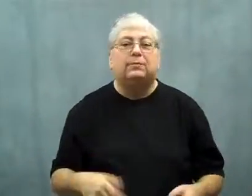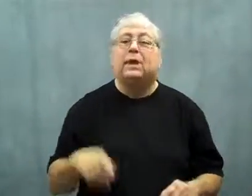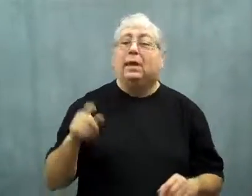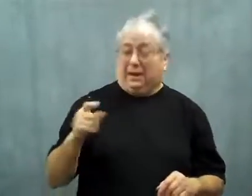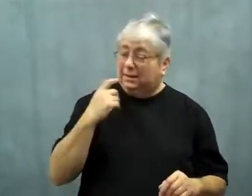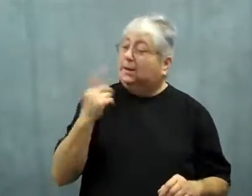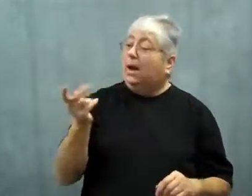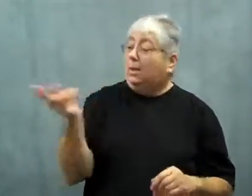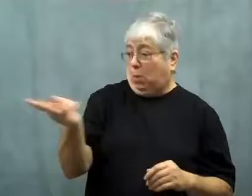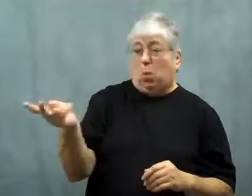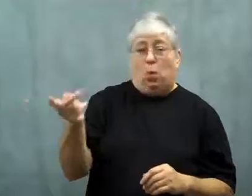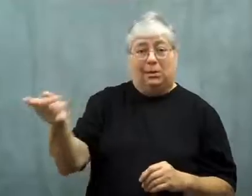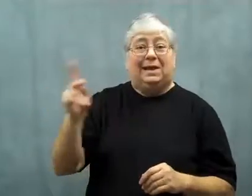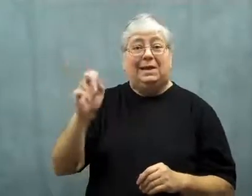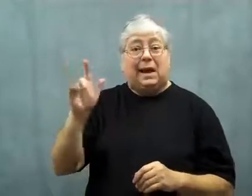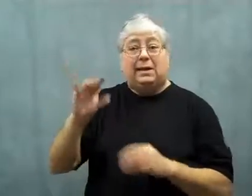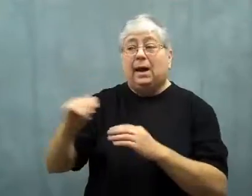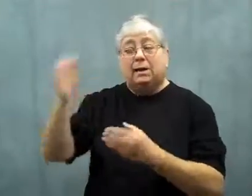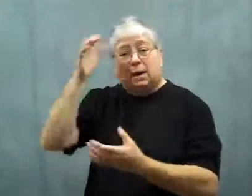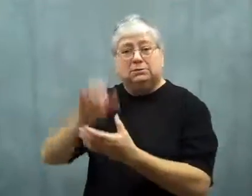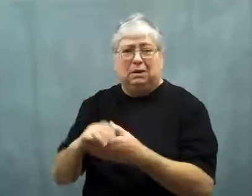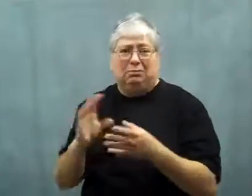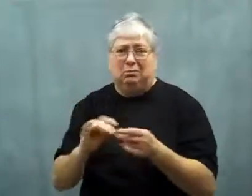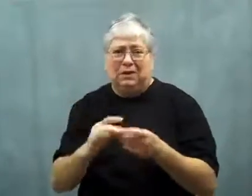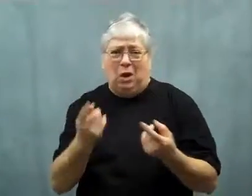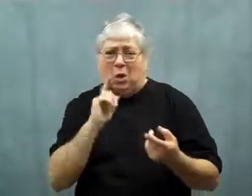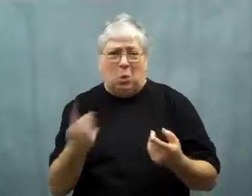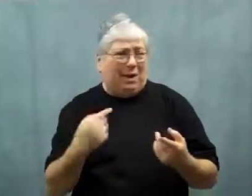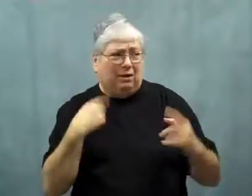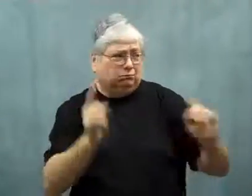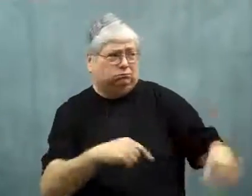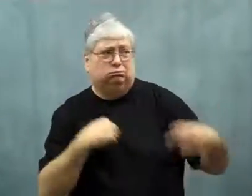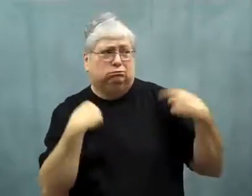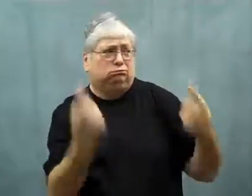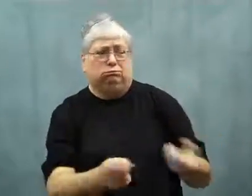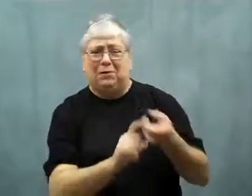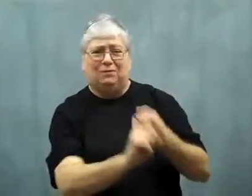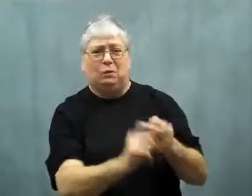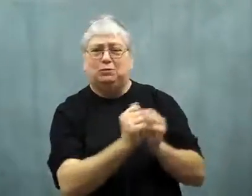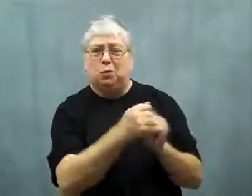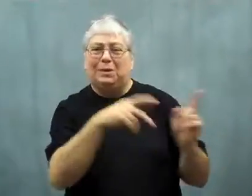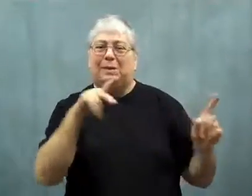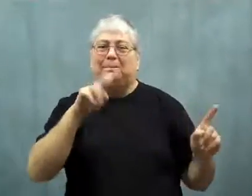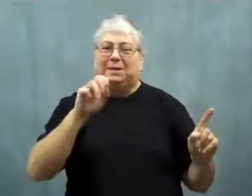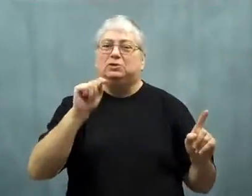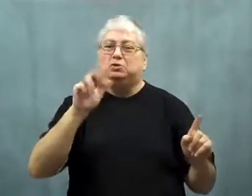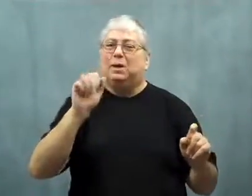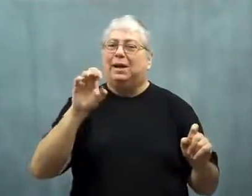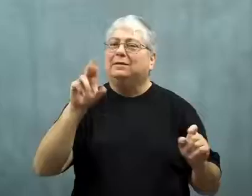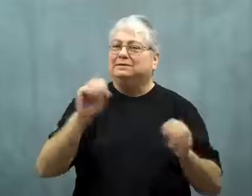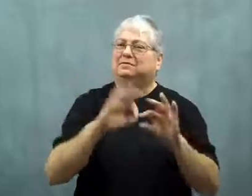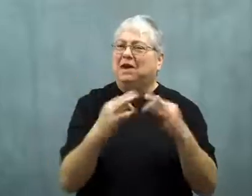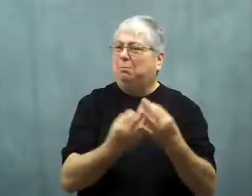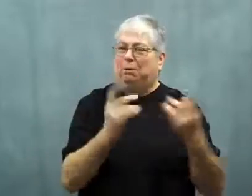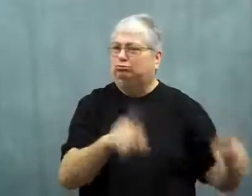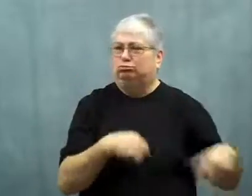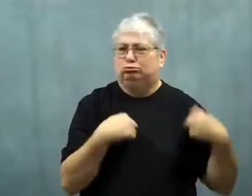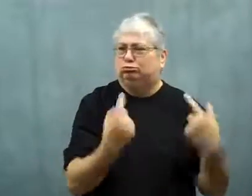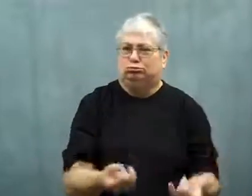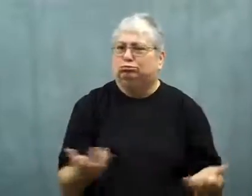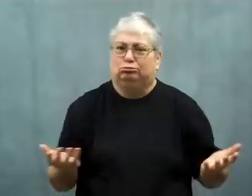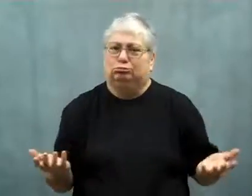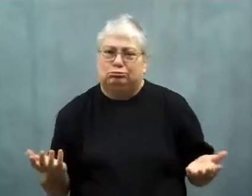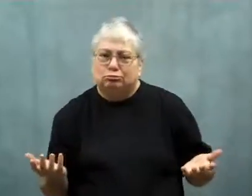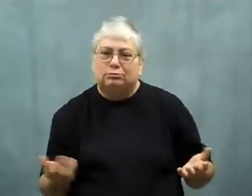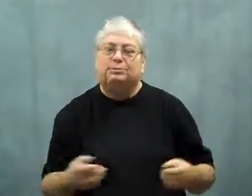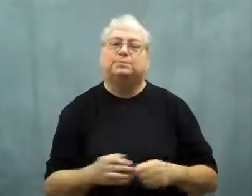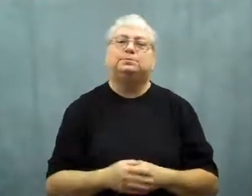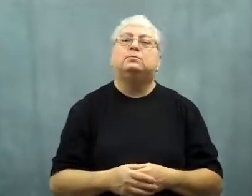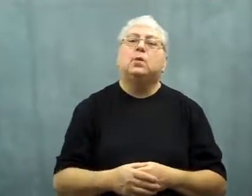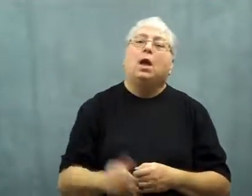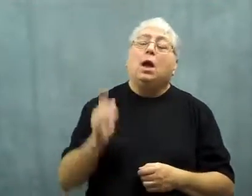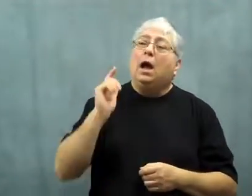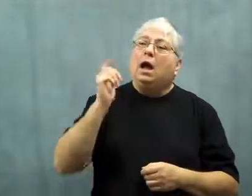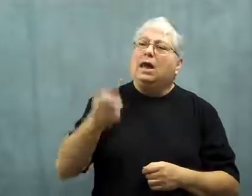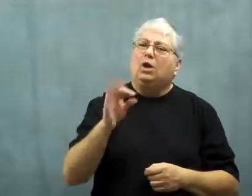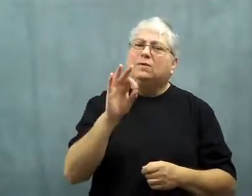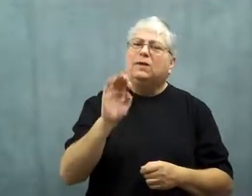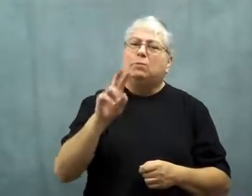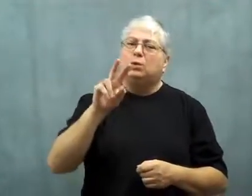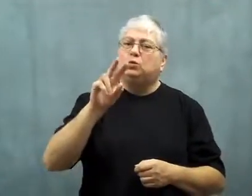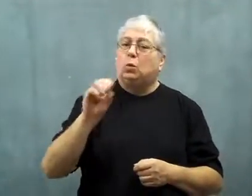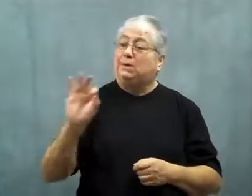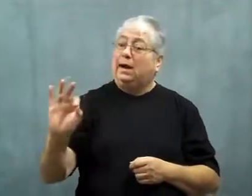She and her husband said they had long been friends with the Petraeus family.